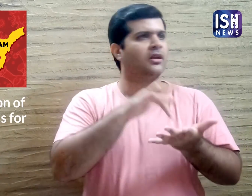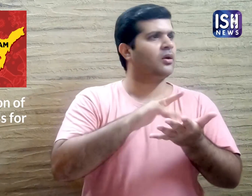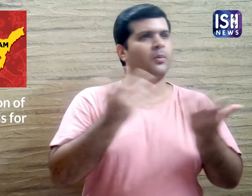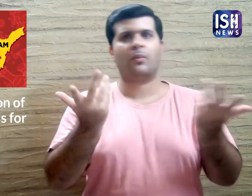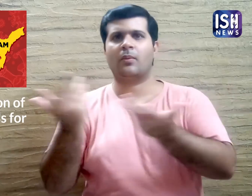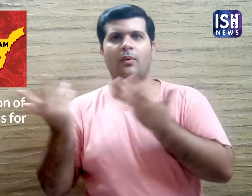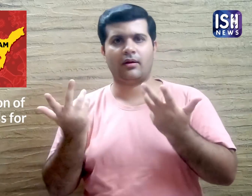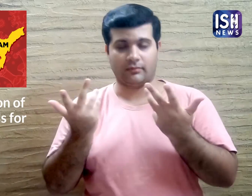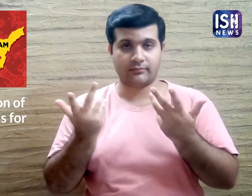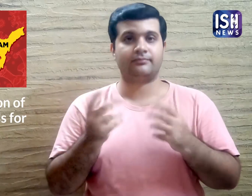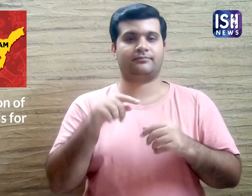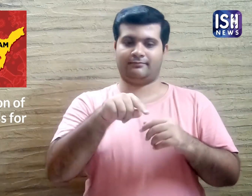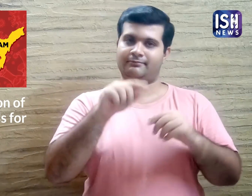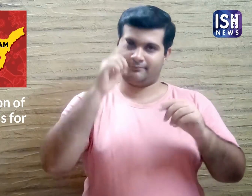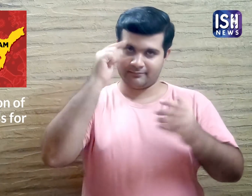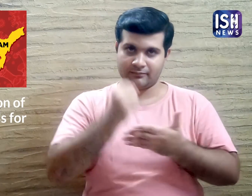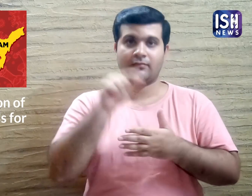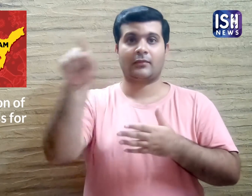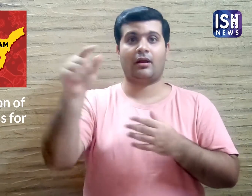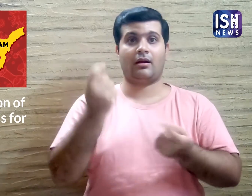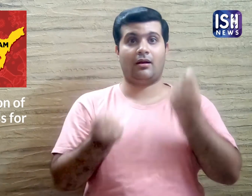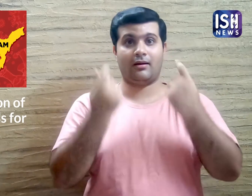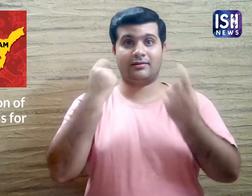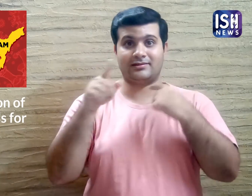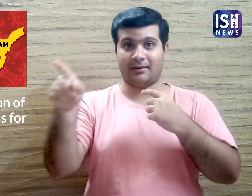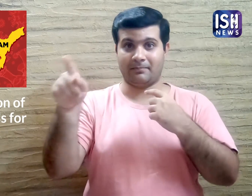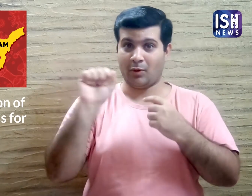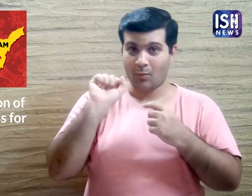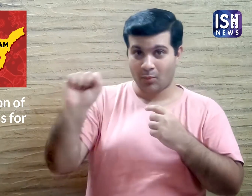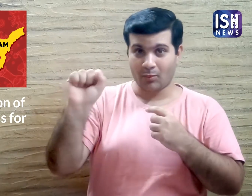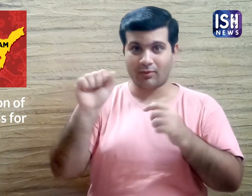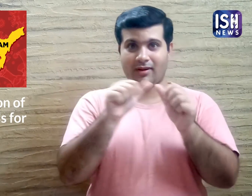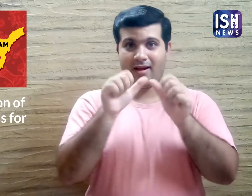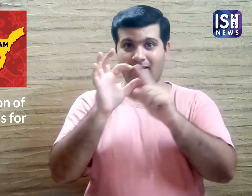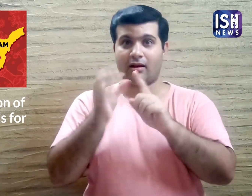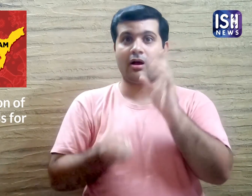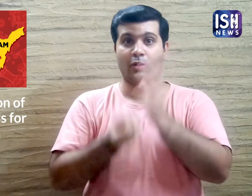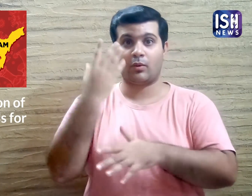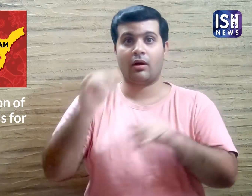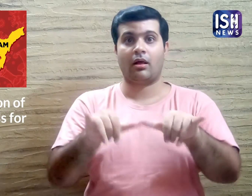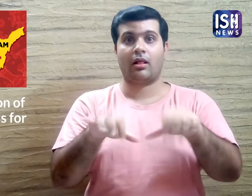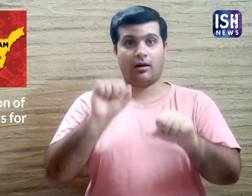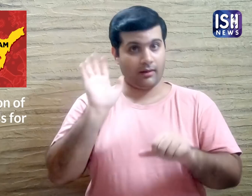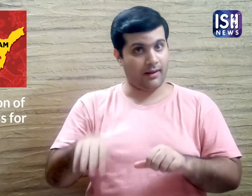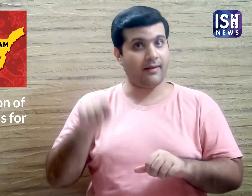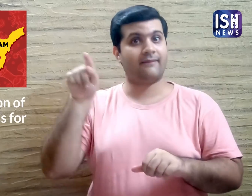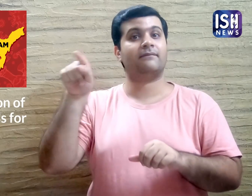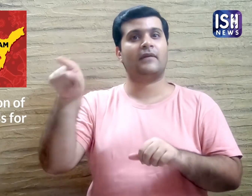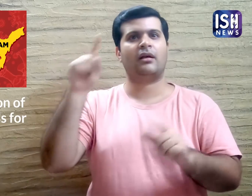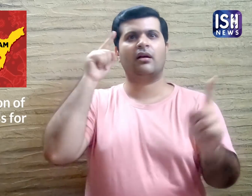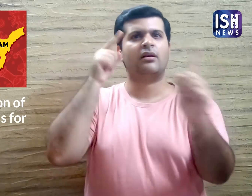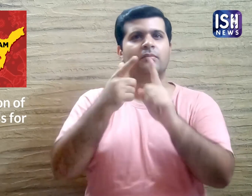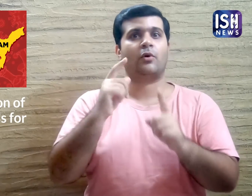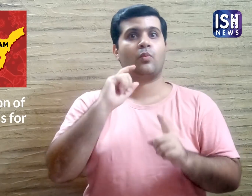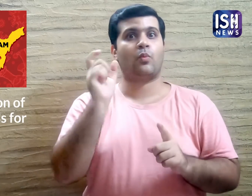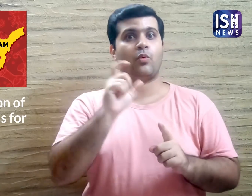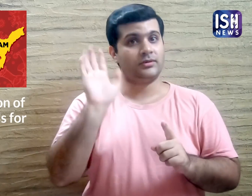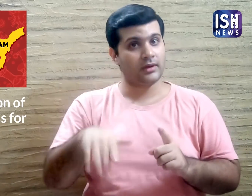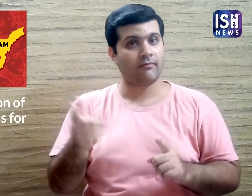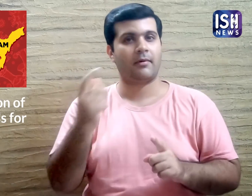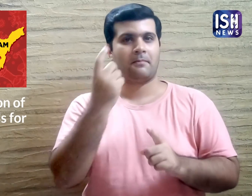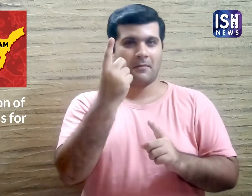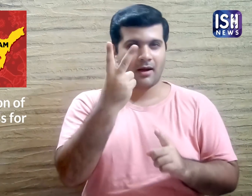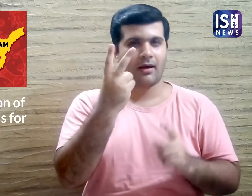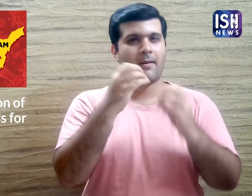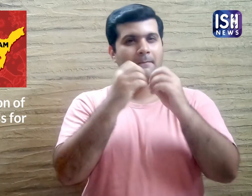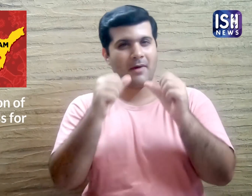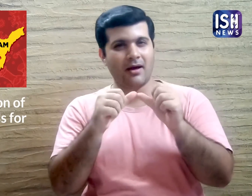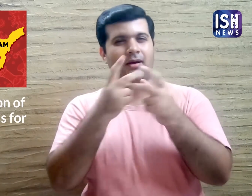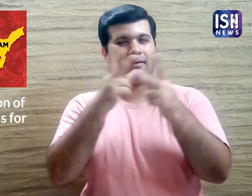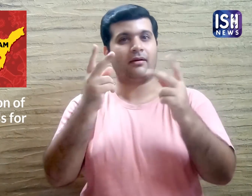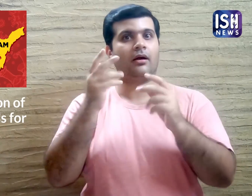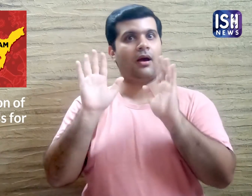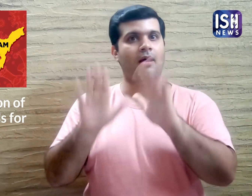They invited him to a school owned by them which is meant for SSC and HSC.